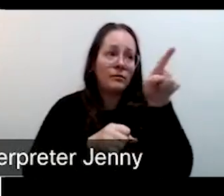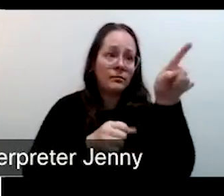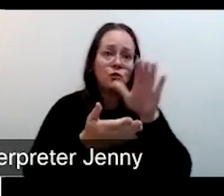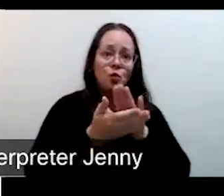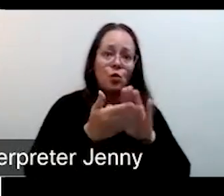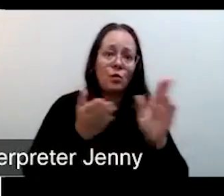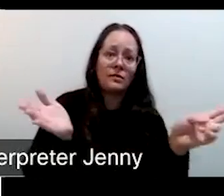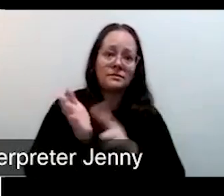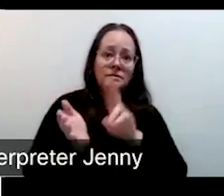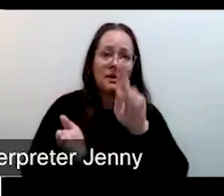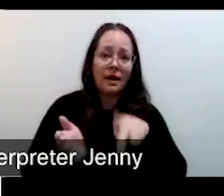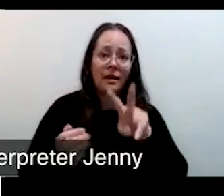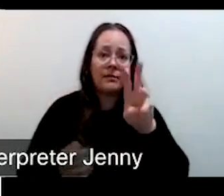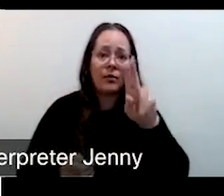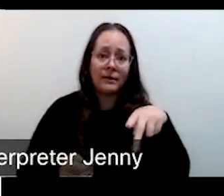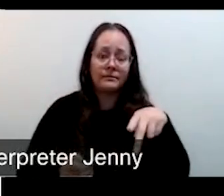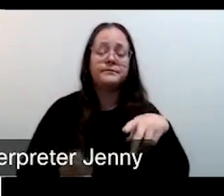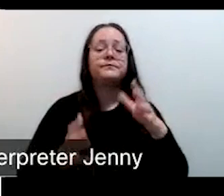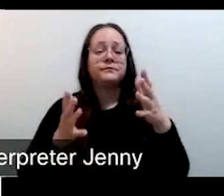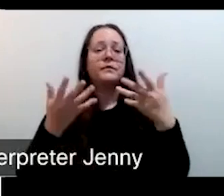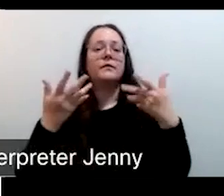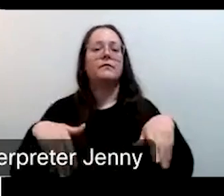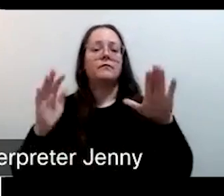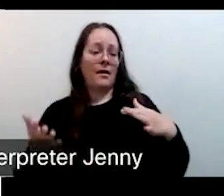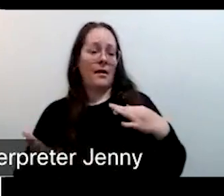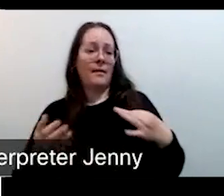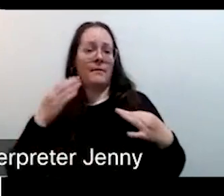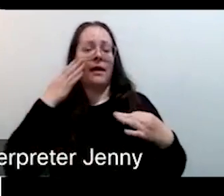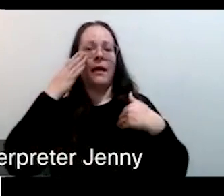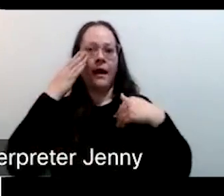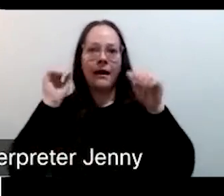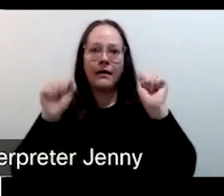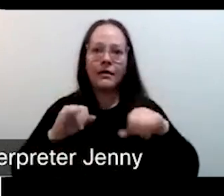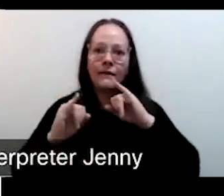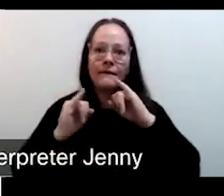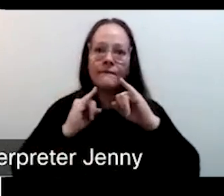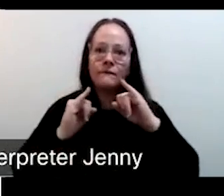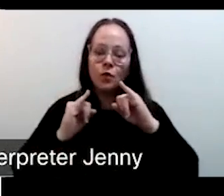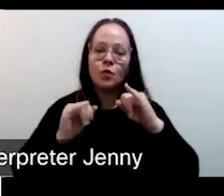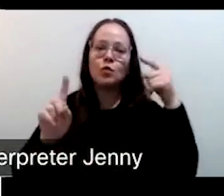After I applied to WRP, I had the opportunity to interview with a WRP Recruiter.